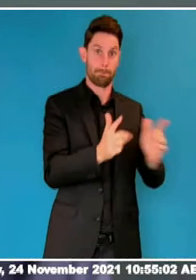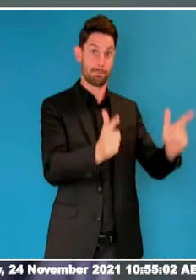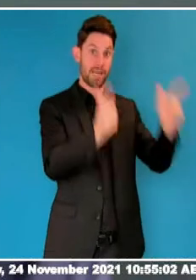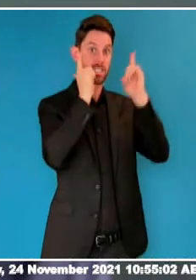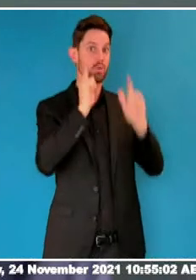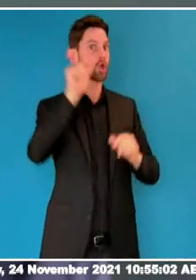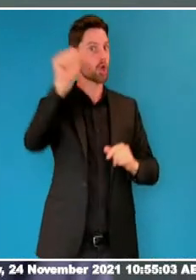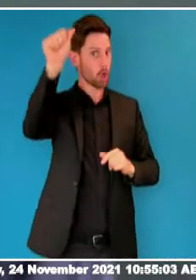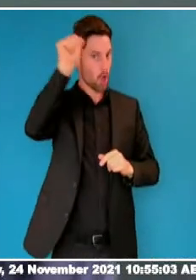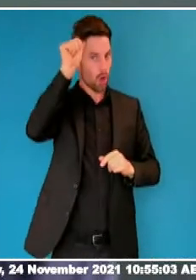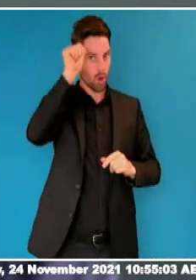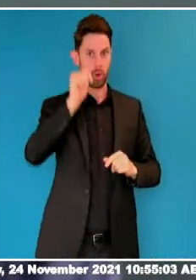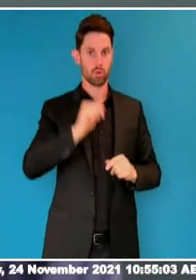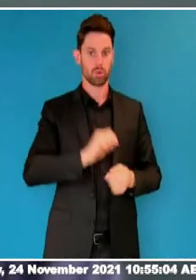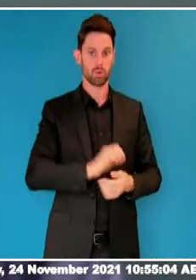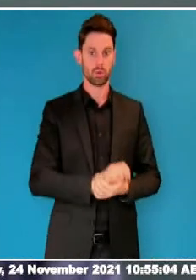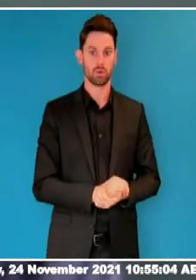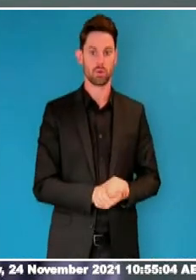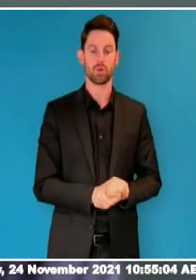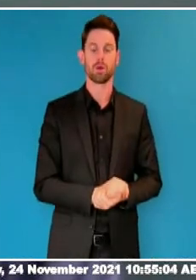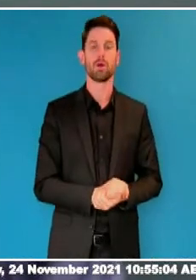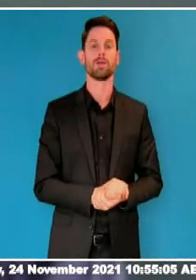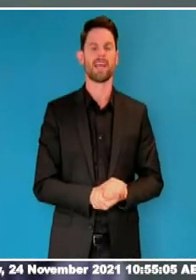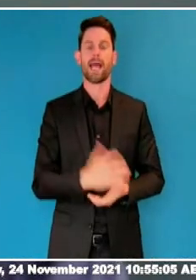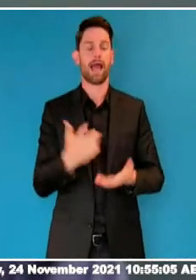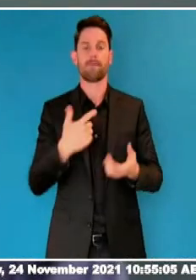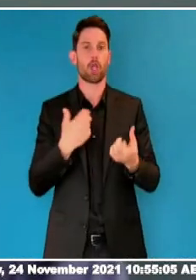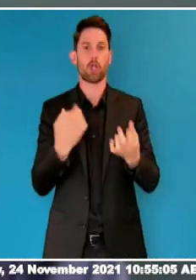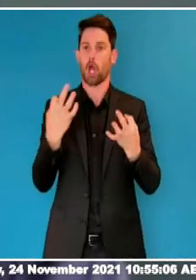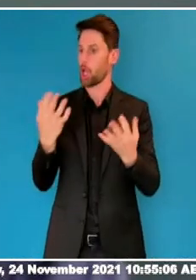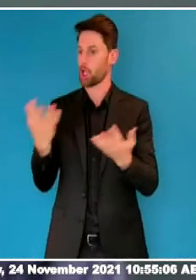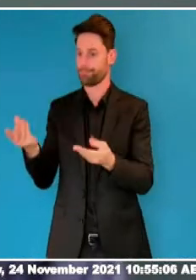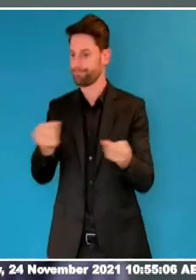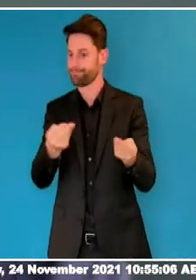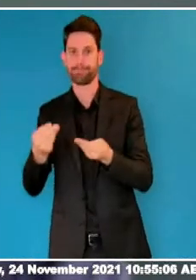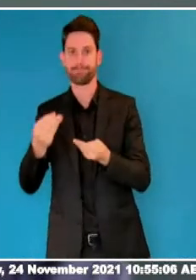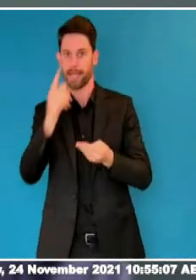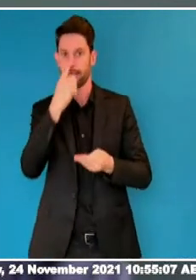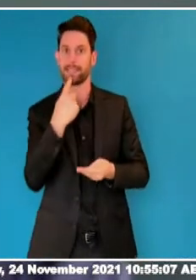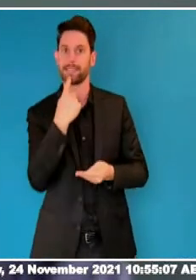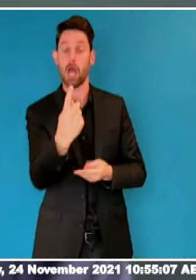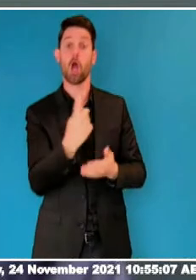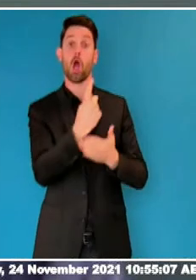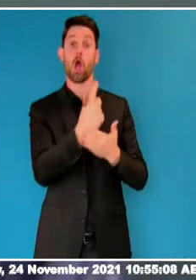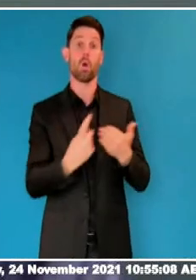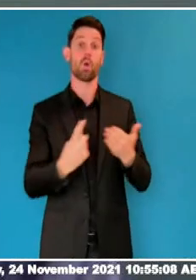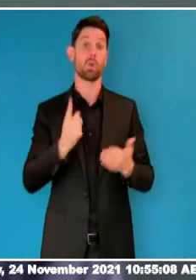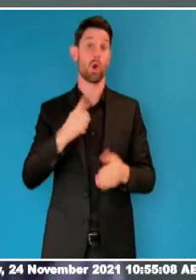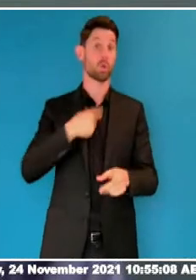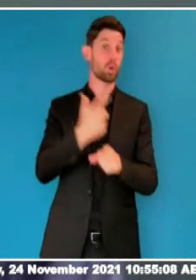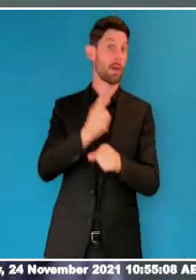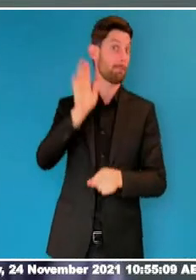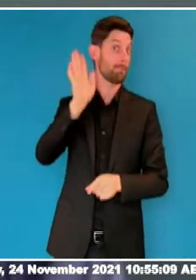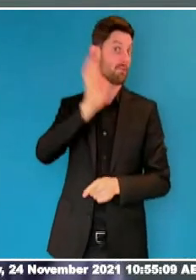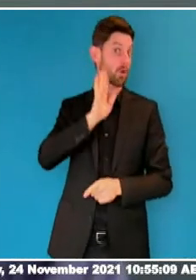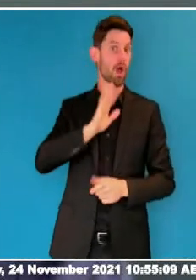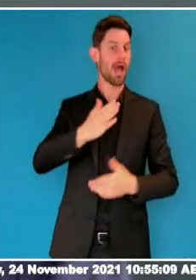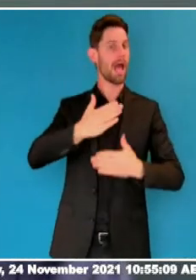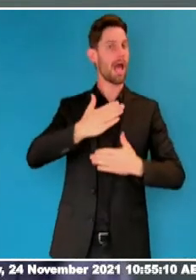is? MR CAWOOD: No. Nothing to point you to apart from, as I said before, we have general policies and